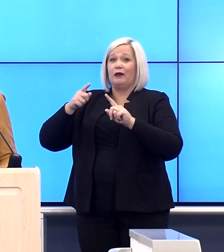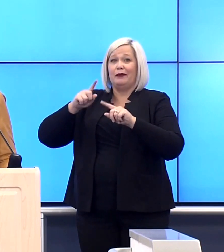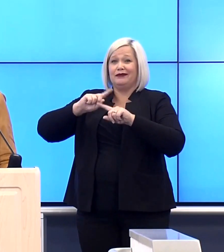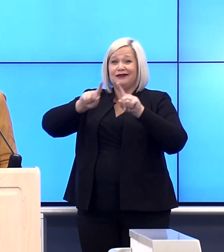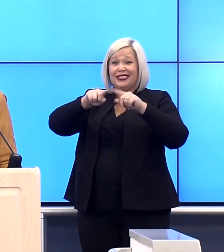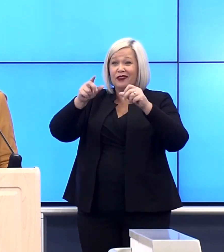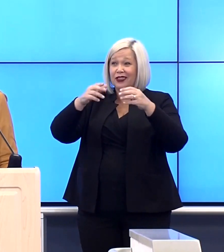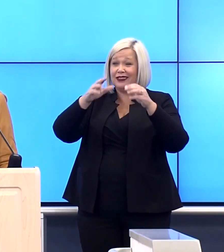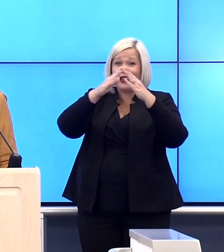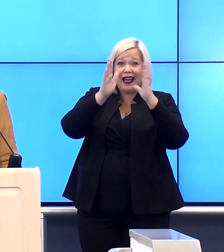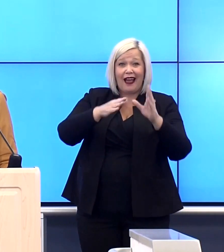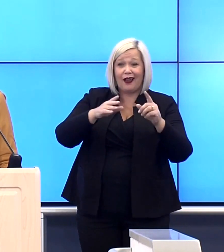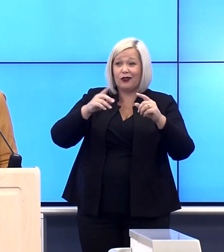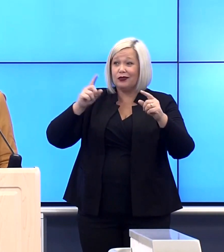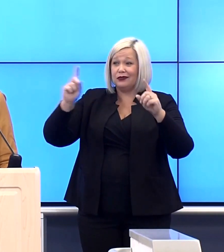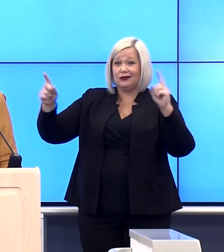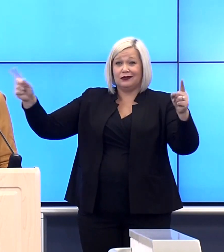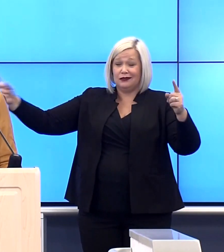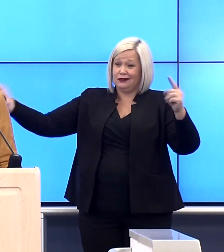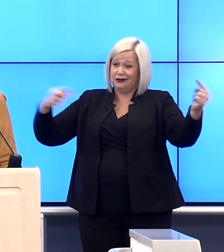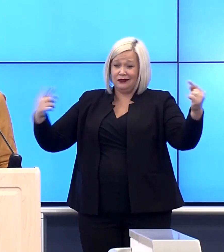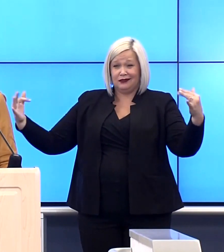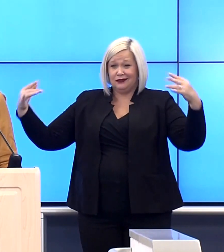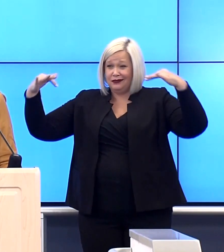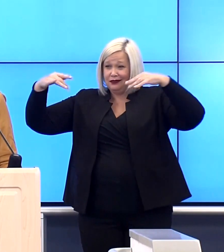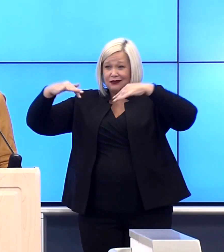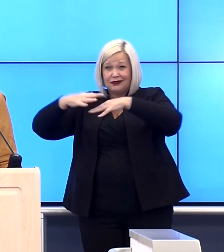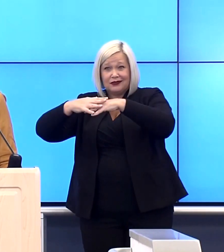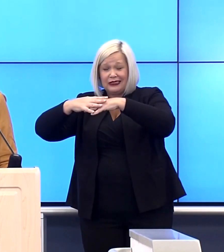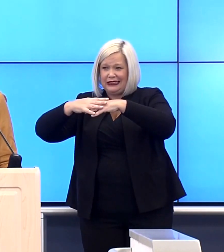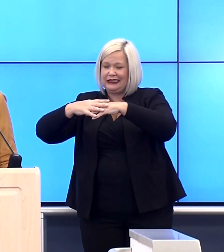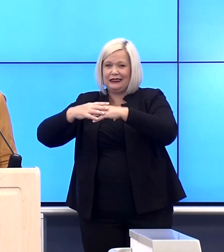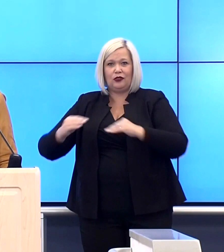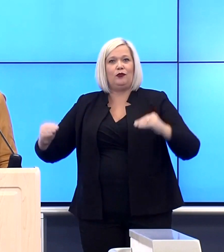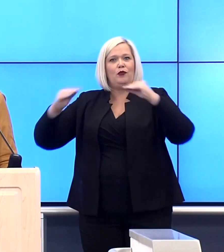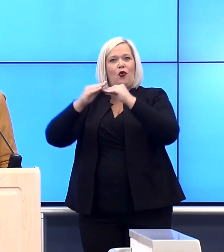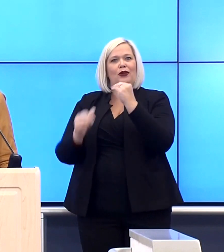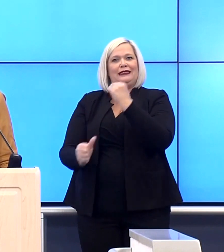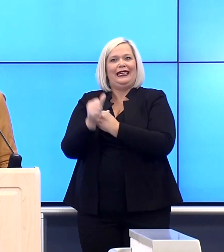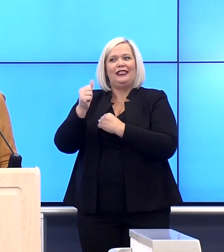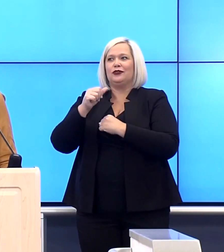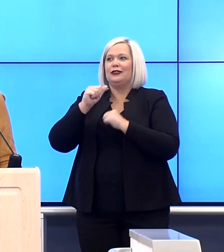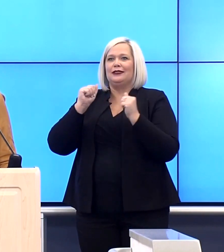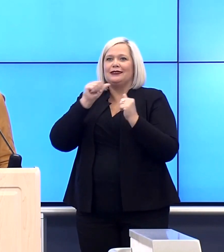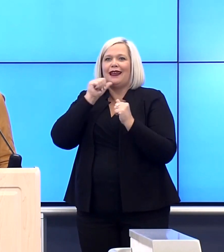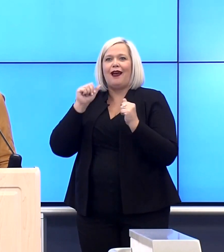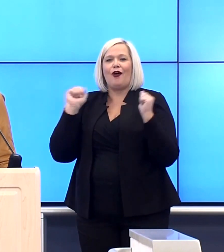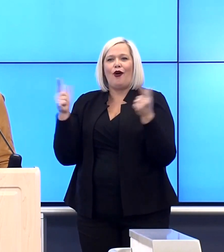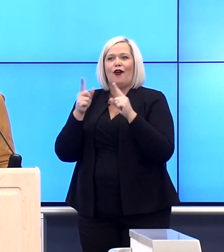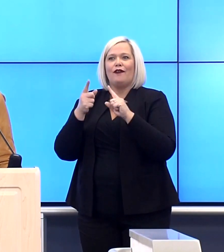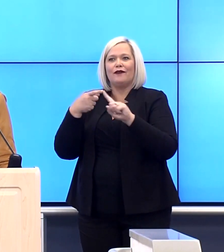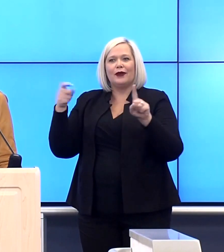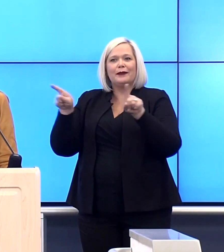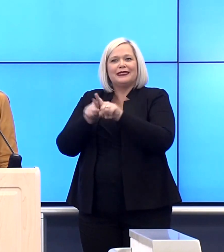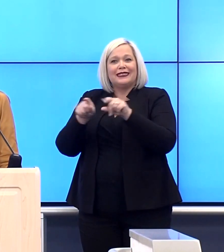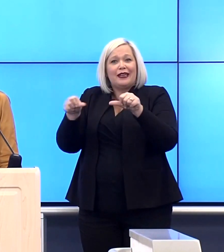AND NATURALLY, PLACES WHERE PEOPLE ARE COMING FROM ALL OVER PEOPLE ARE COMING FROM ALL OVER TO DINE INSIDE IS AN INHERENTLY TO DINE INSIDE IS AN INHERENTLY MORE DANGEROUS ACTIVITY WITH